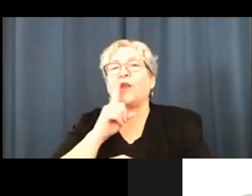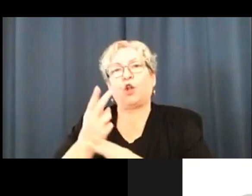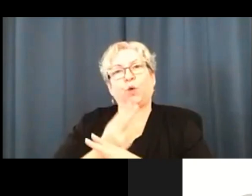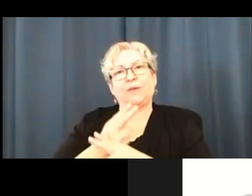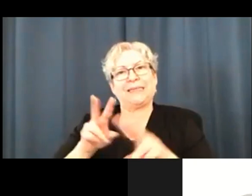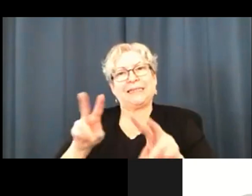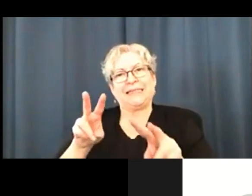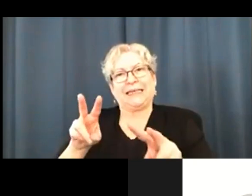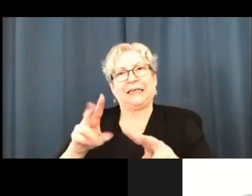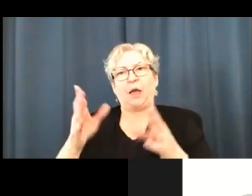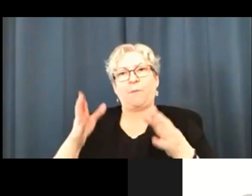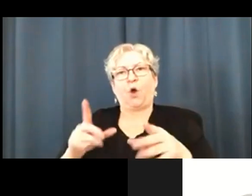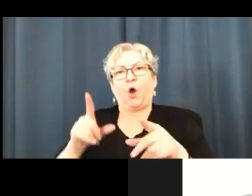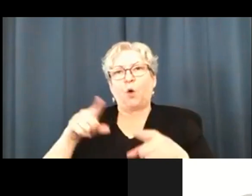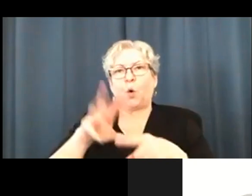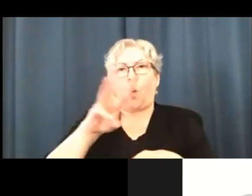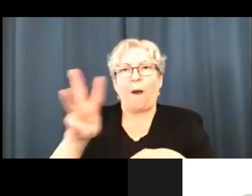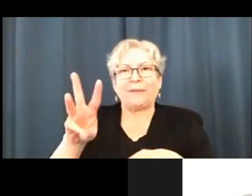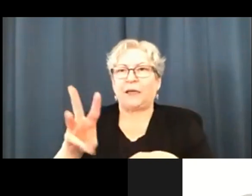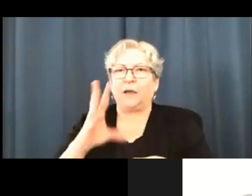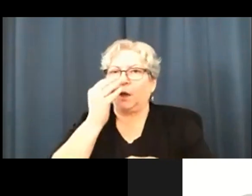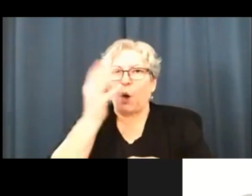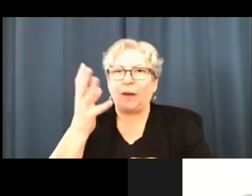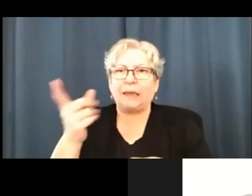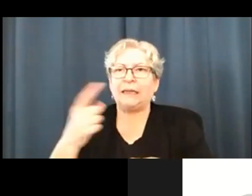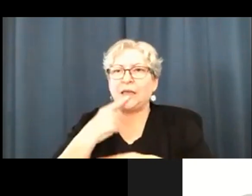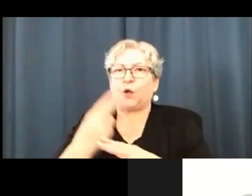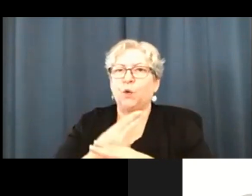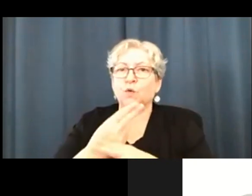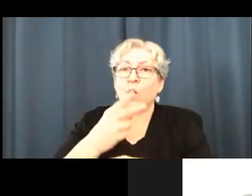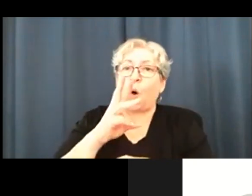Somebody goes to your site, nobody cares whether or not you're using WordPress or Drupal.